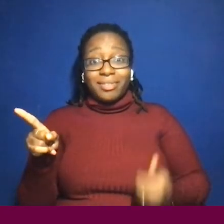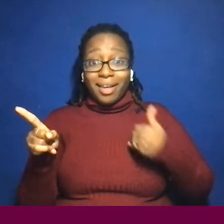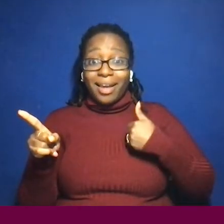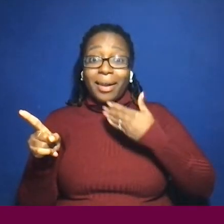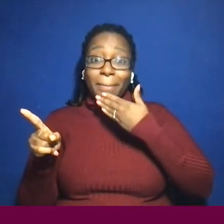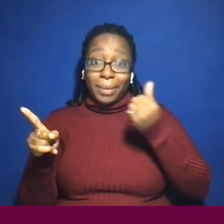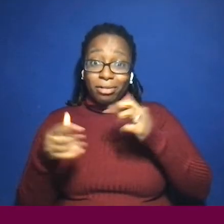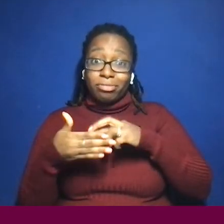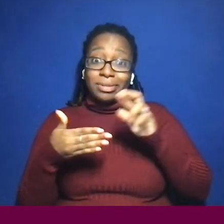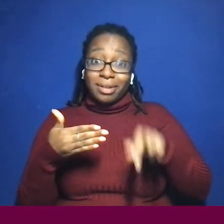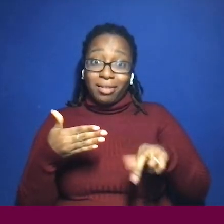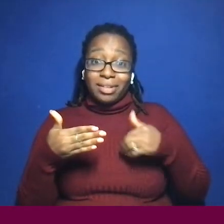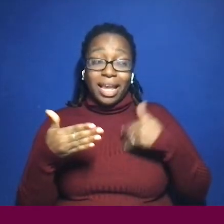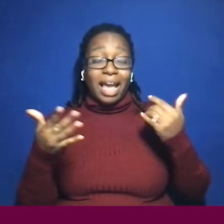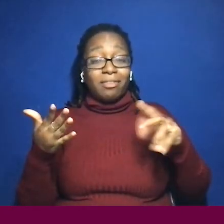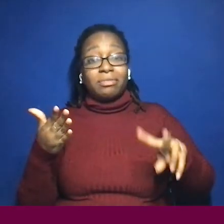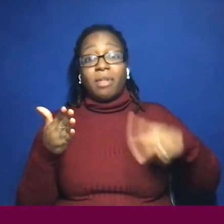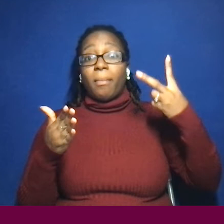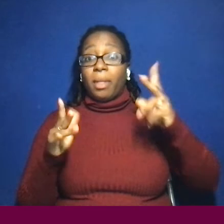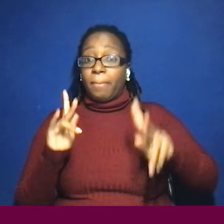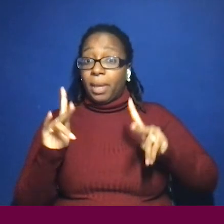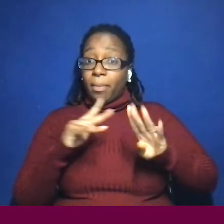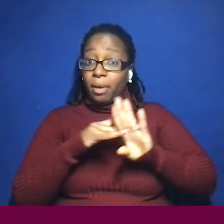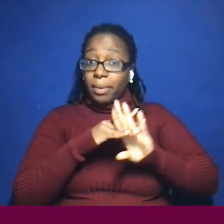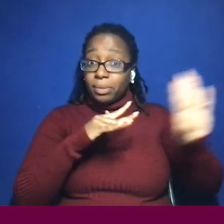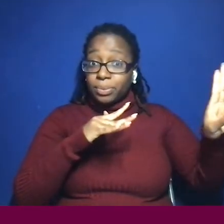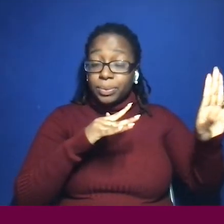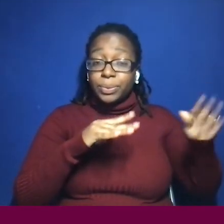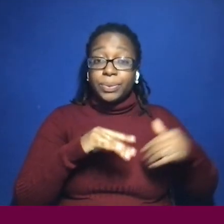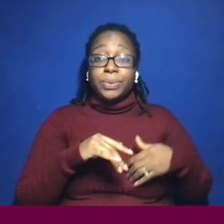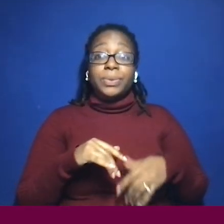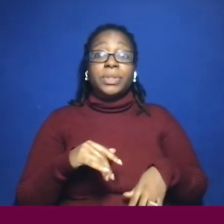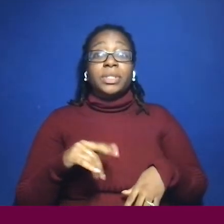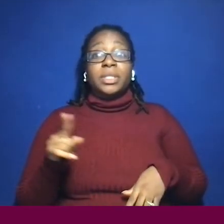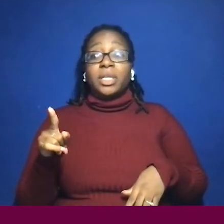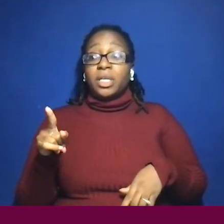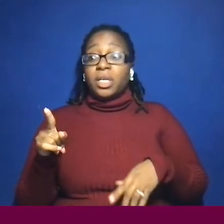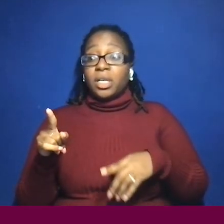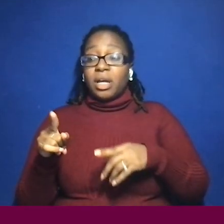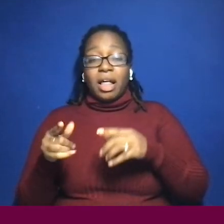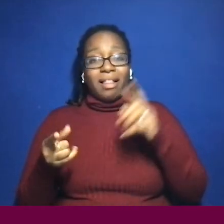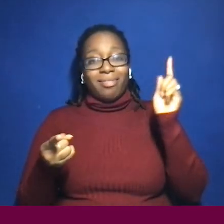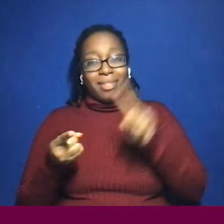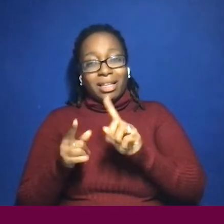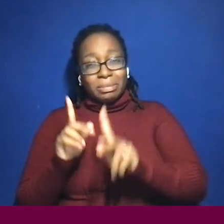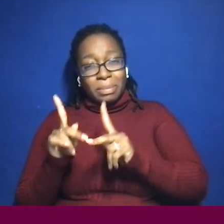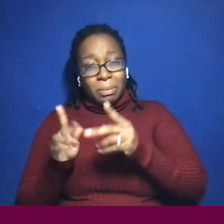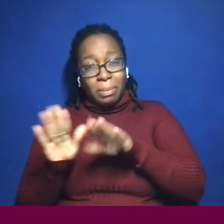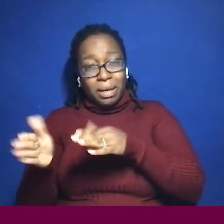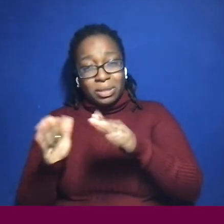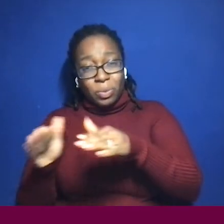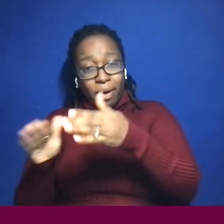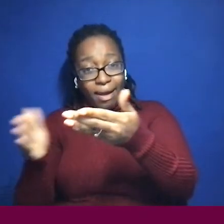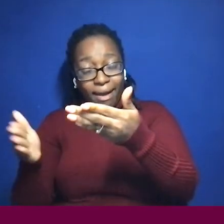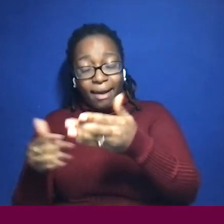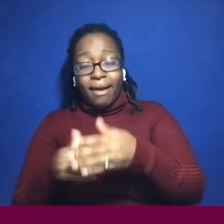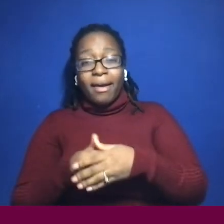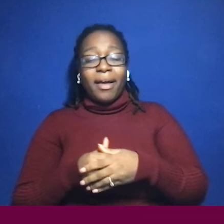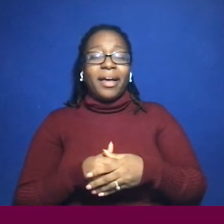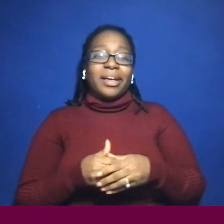outcomes. They had twice as many people, they were trapped for longer and they had fewer deaths and